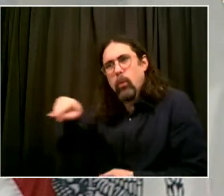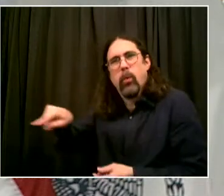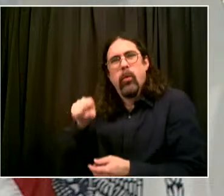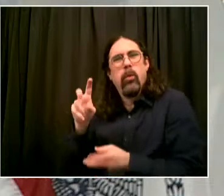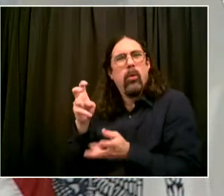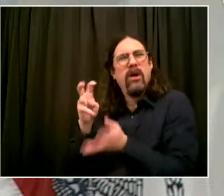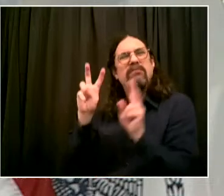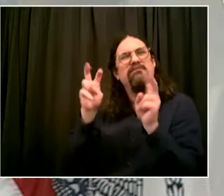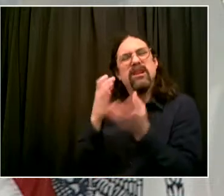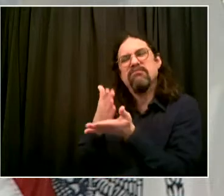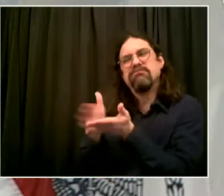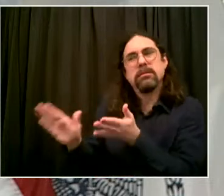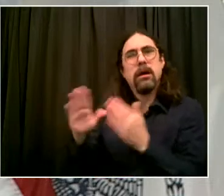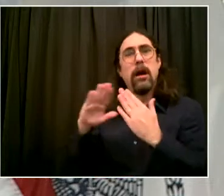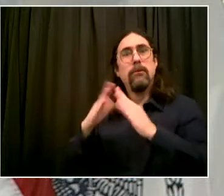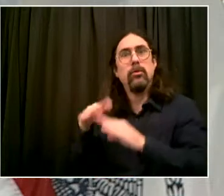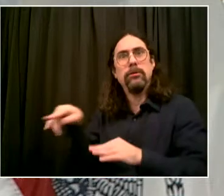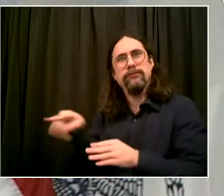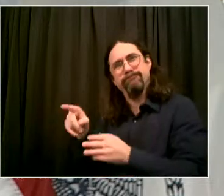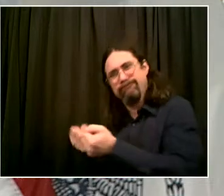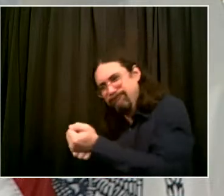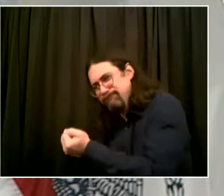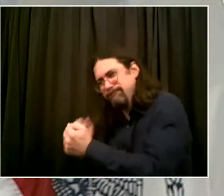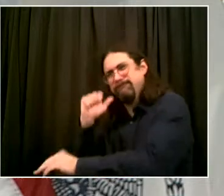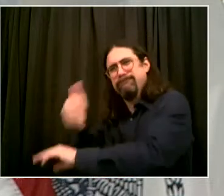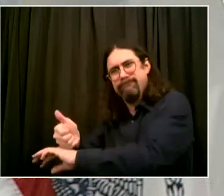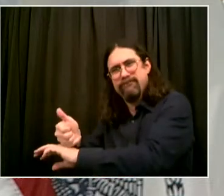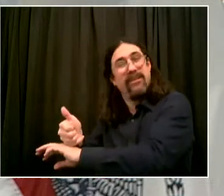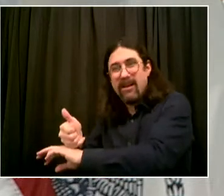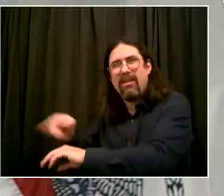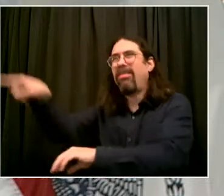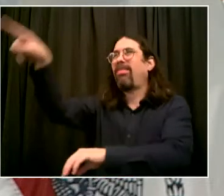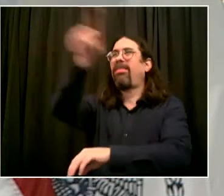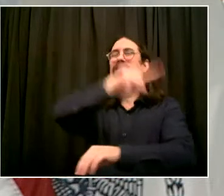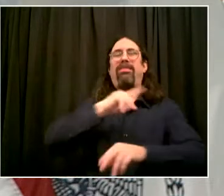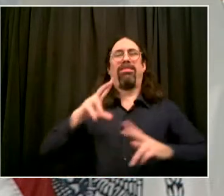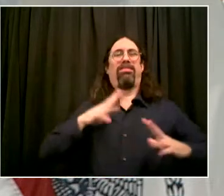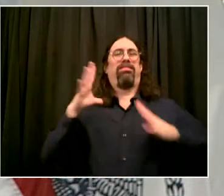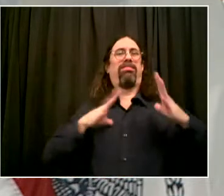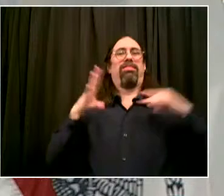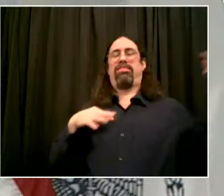CREATING A GRASSROOTS EFFORT BUT THE HEAVAVY OUTREACH COMPONONNET. LITTAERLLY DOWN